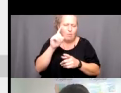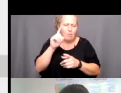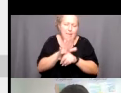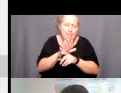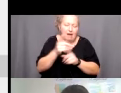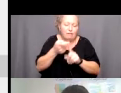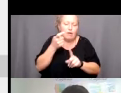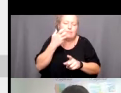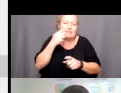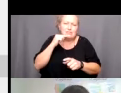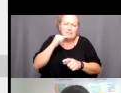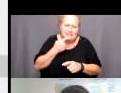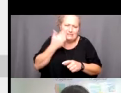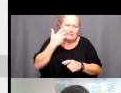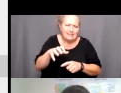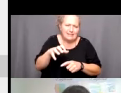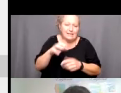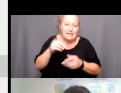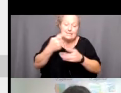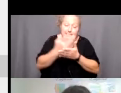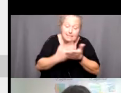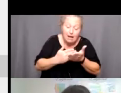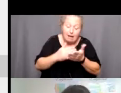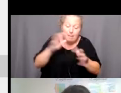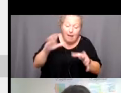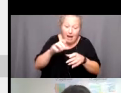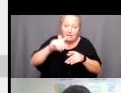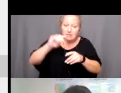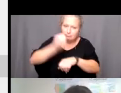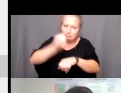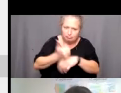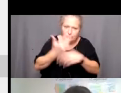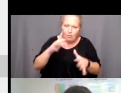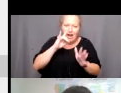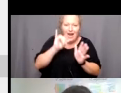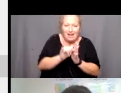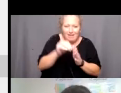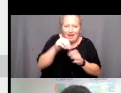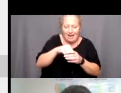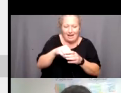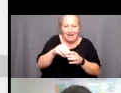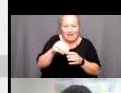Some of these actions are established, and have already been identified in that prior 2013 report,